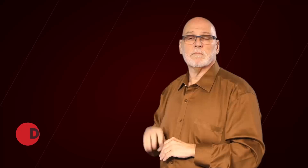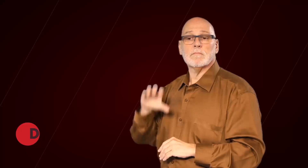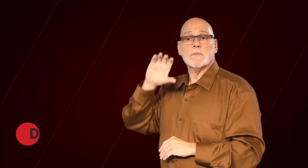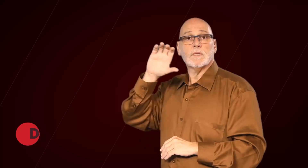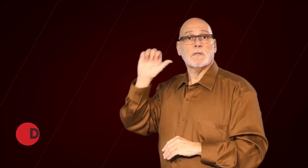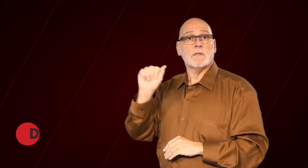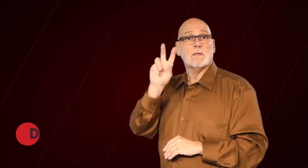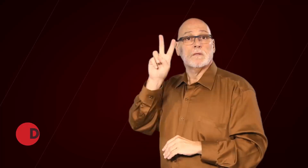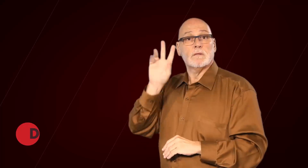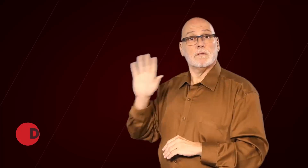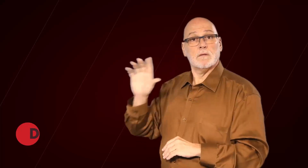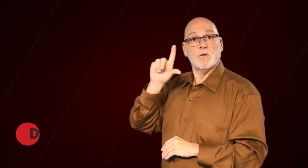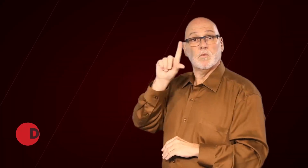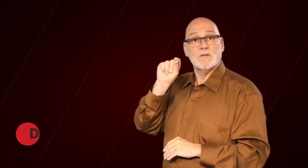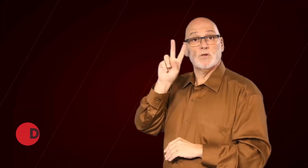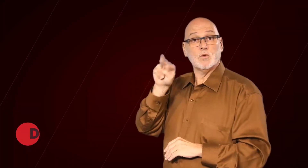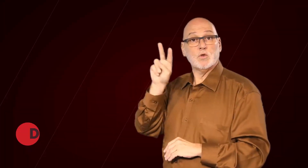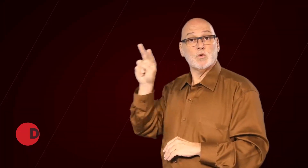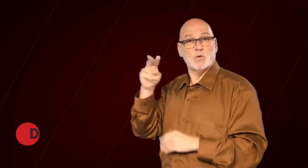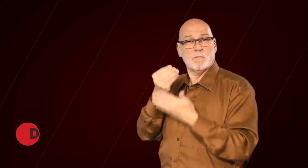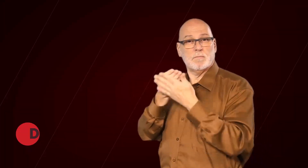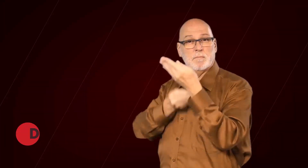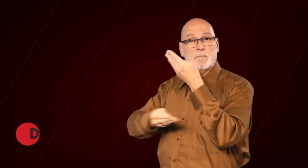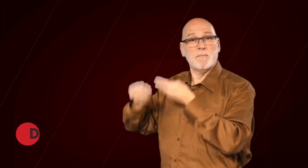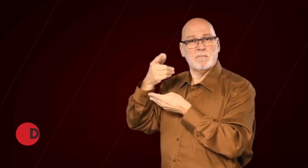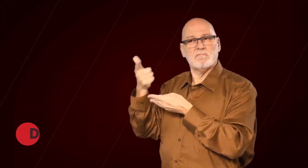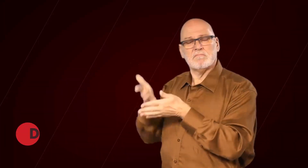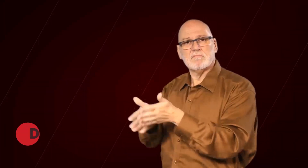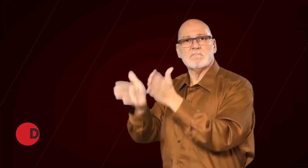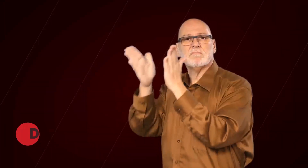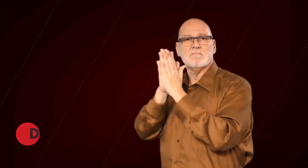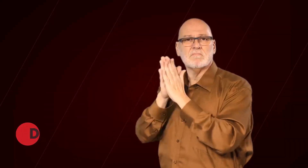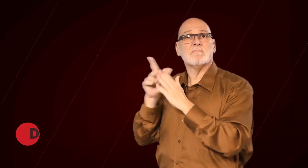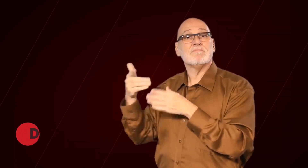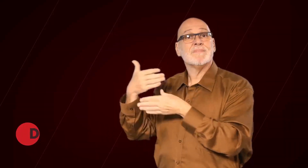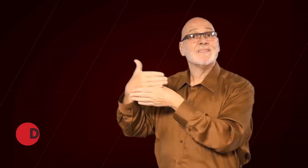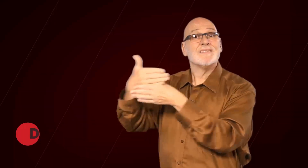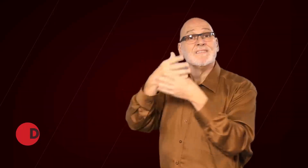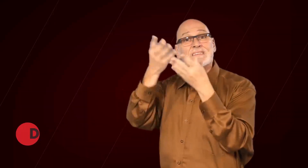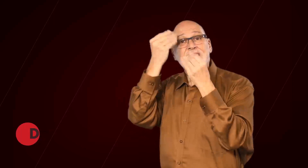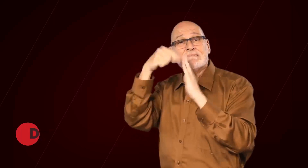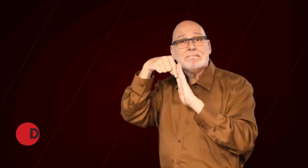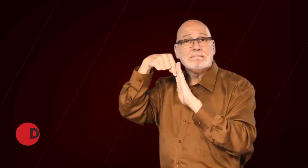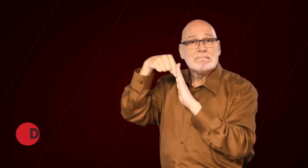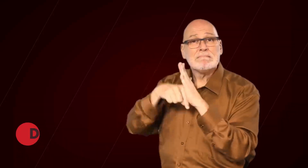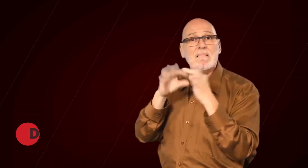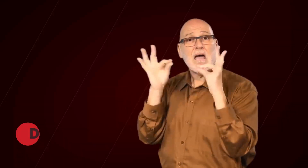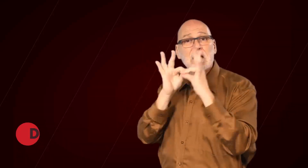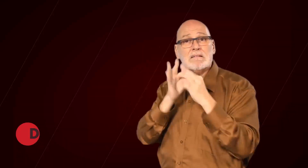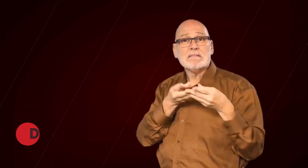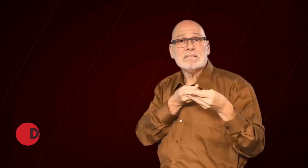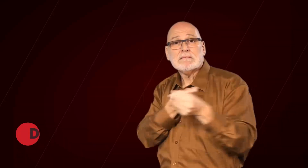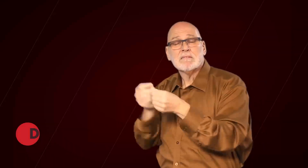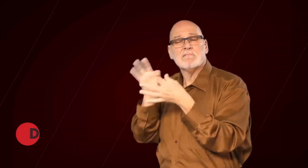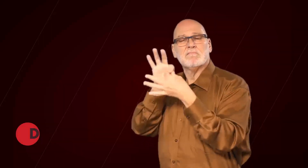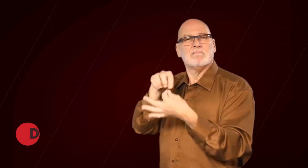[ANSELMO]: In CAV's 2022 budget request, they shared that detailed costs of